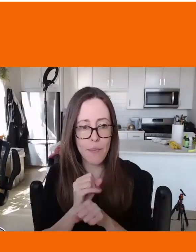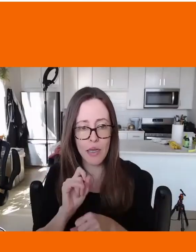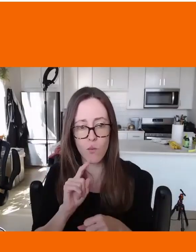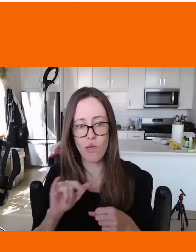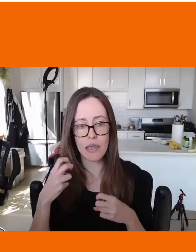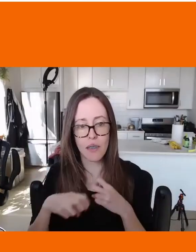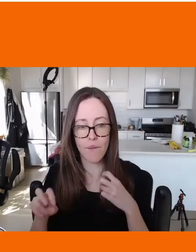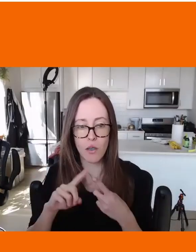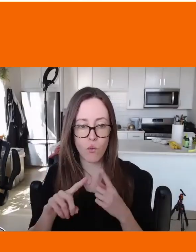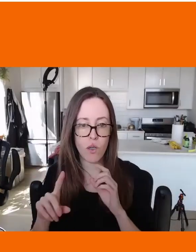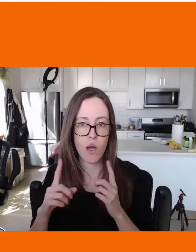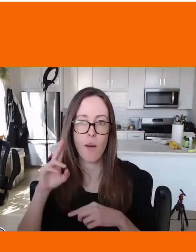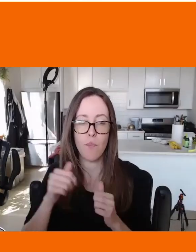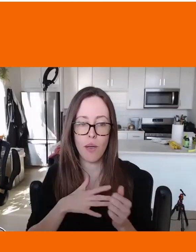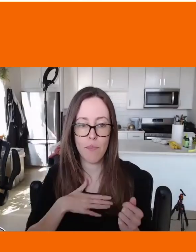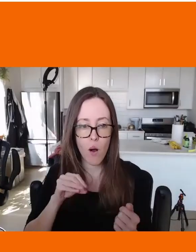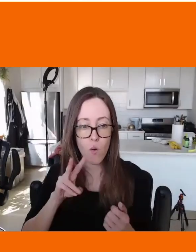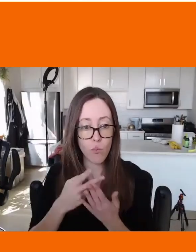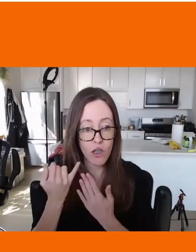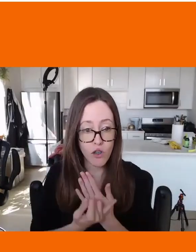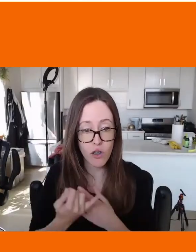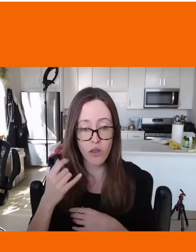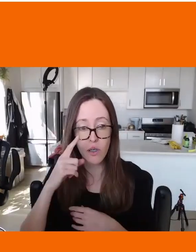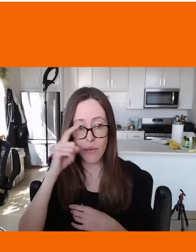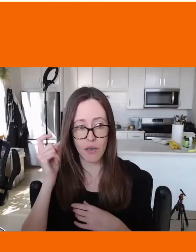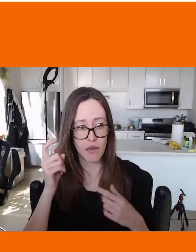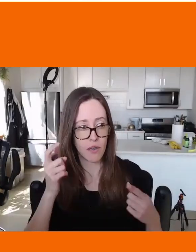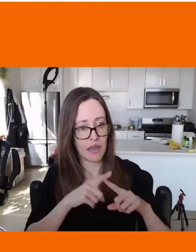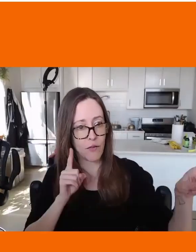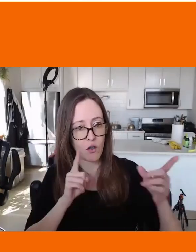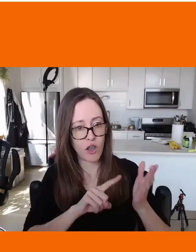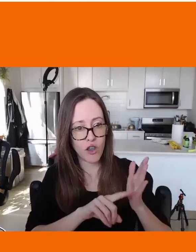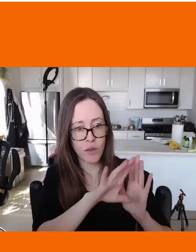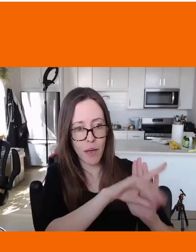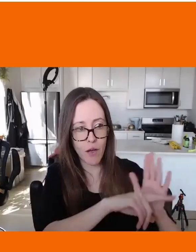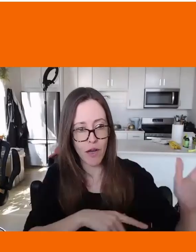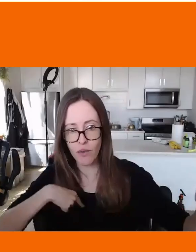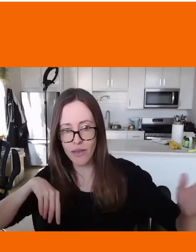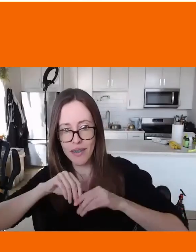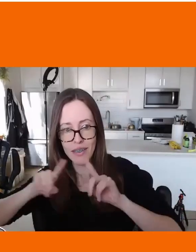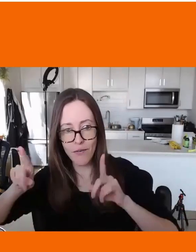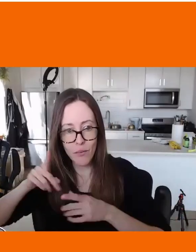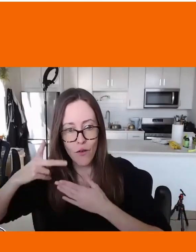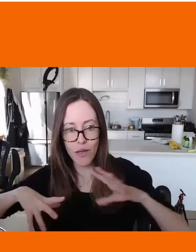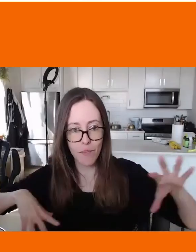So that made it very difficult to find the best way to get guidance and project ideas when you and your mentor have different